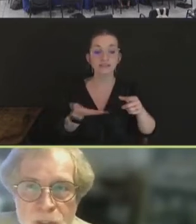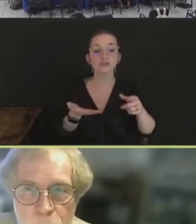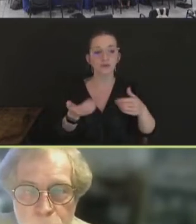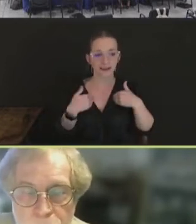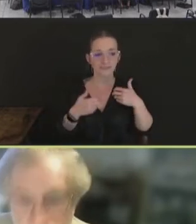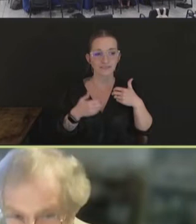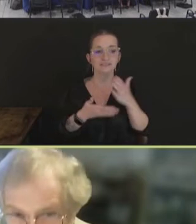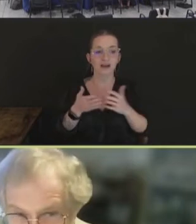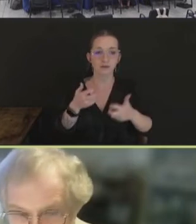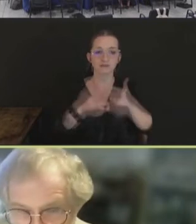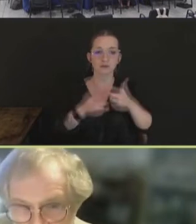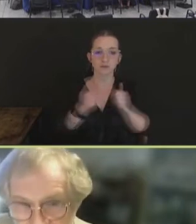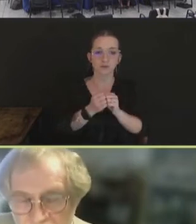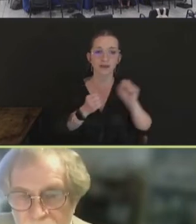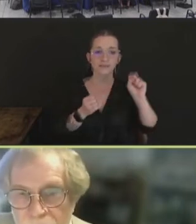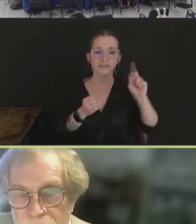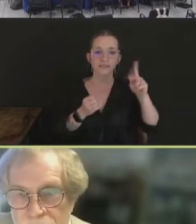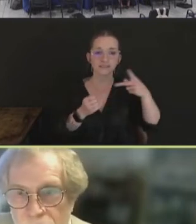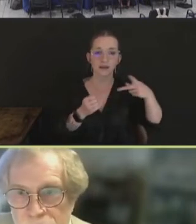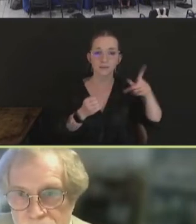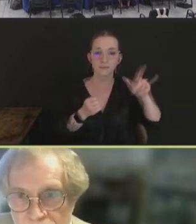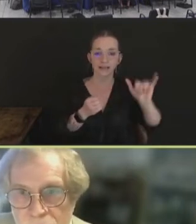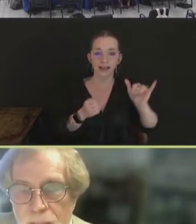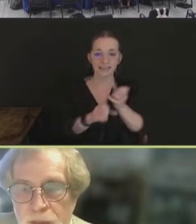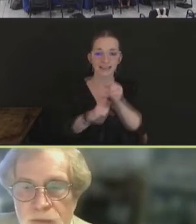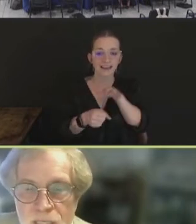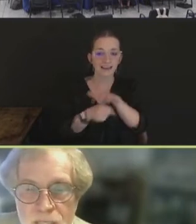There were priority countries that received IPV.